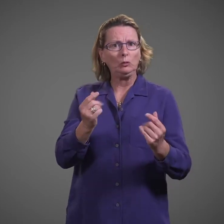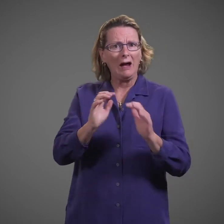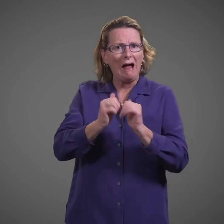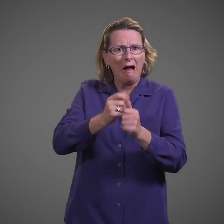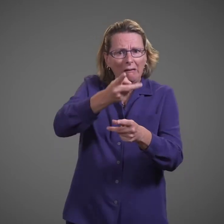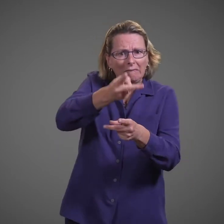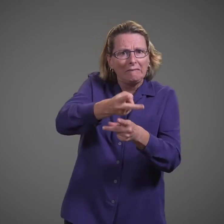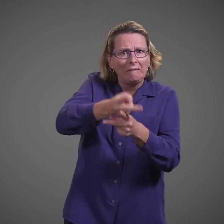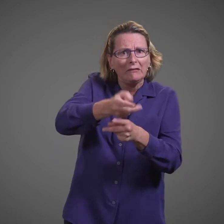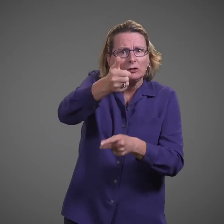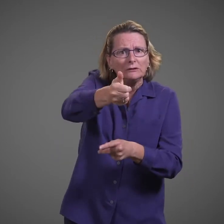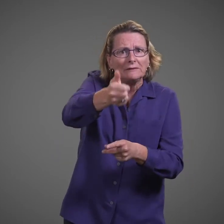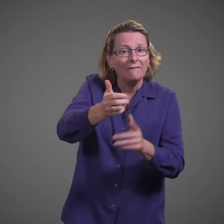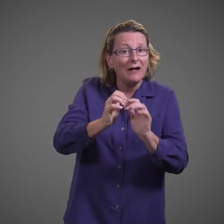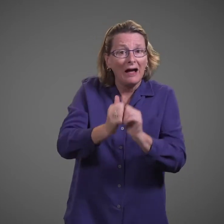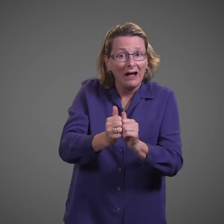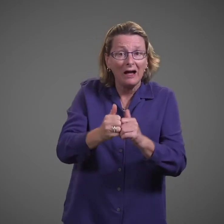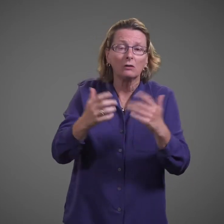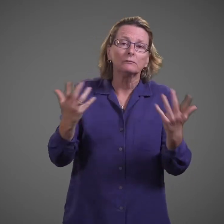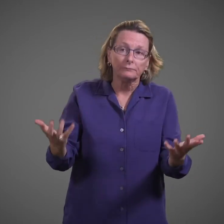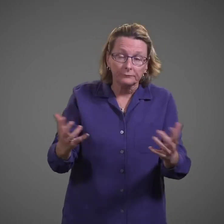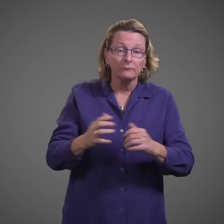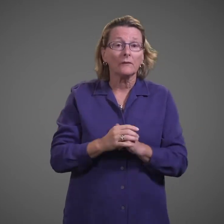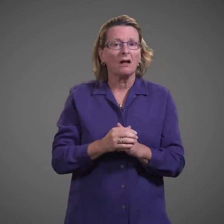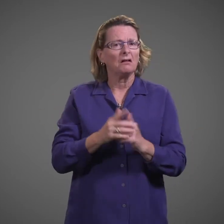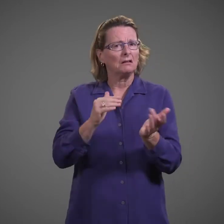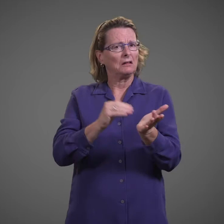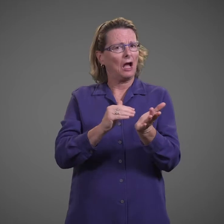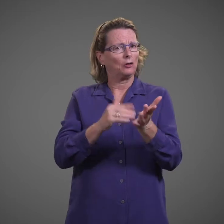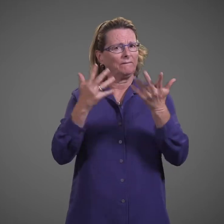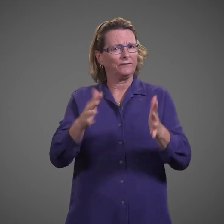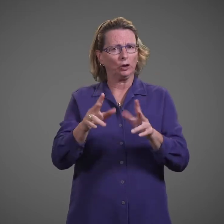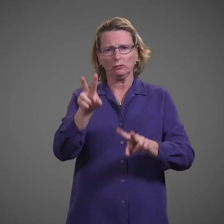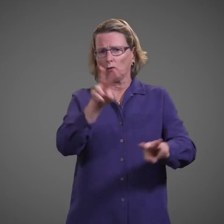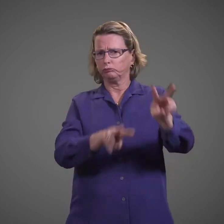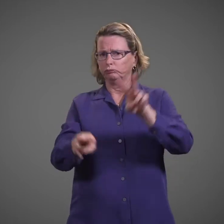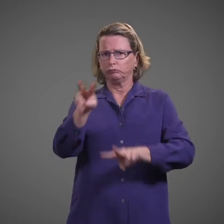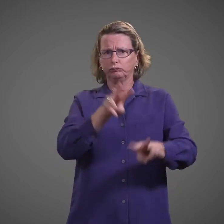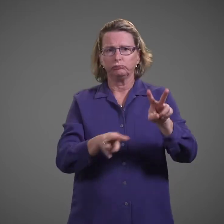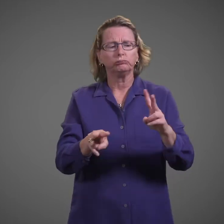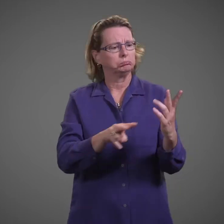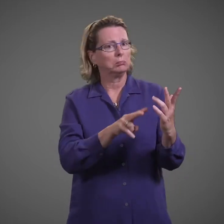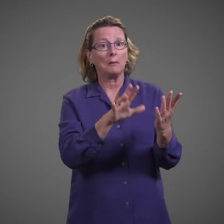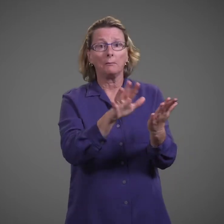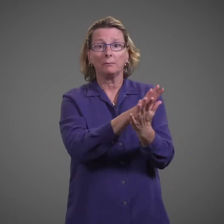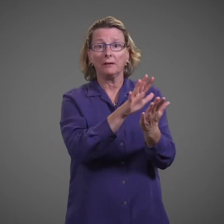how do you take care of yourself? The doctor will give you a printed summary of your injuries